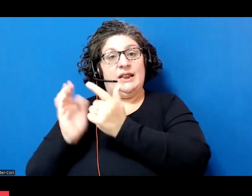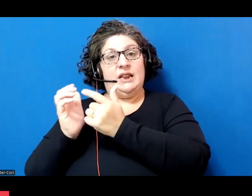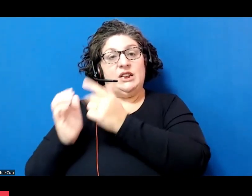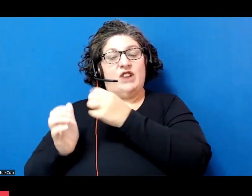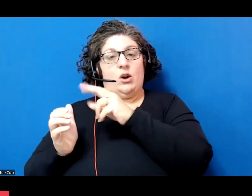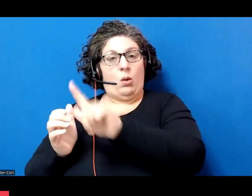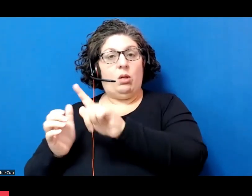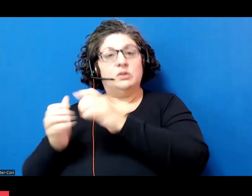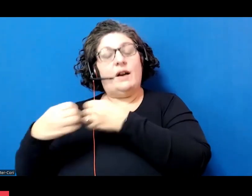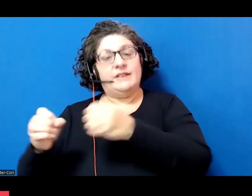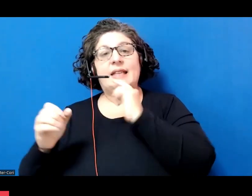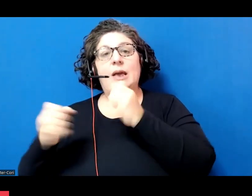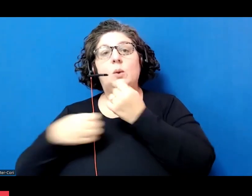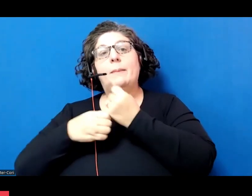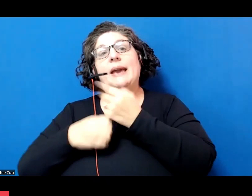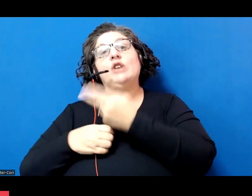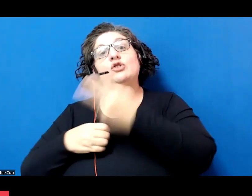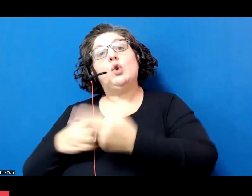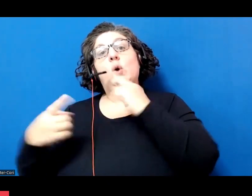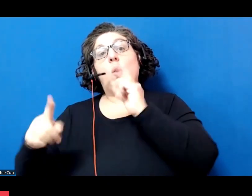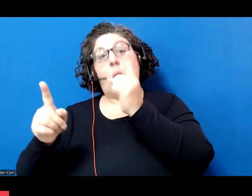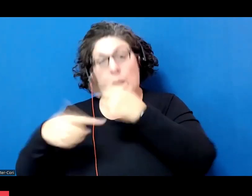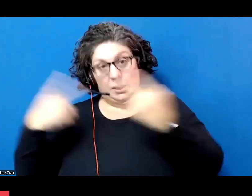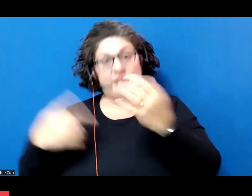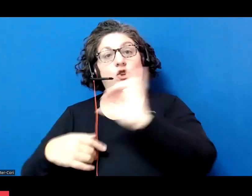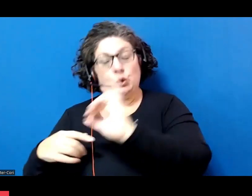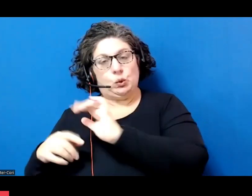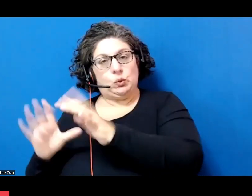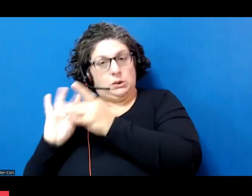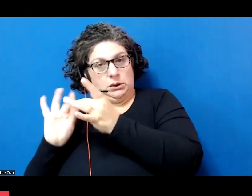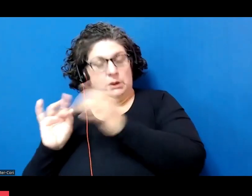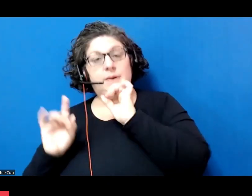They're going to make a historical argument as well that it's actually consistent with